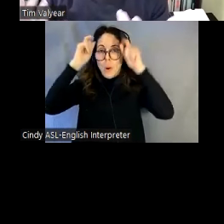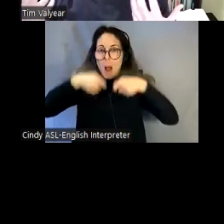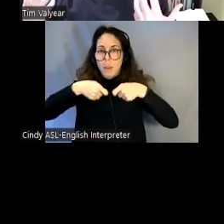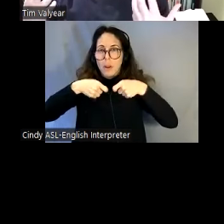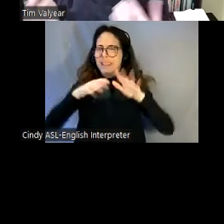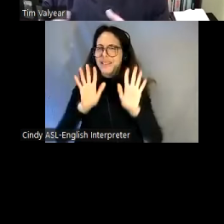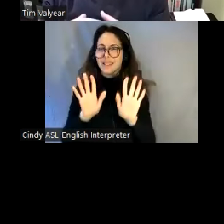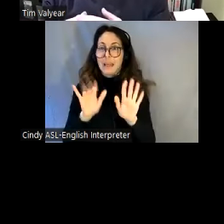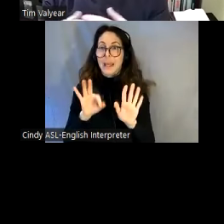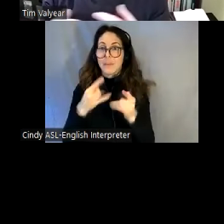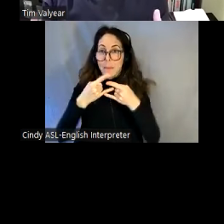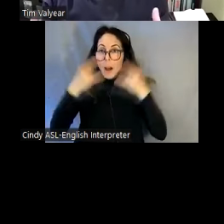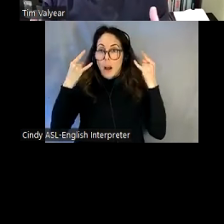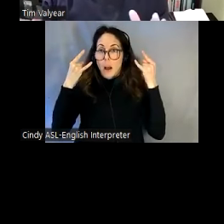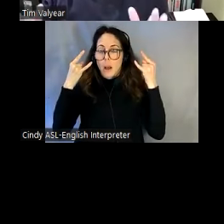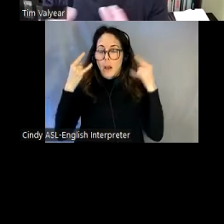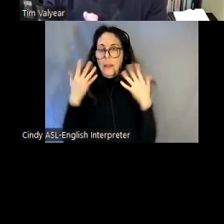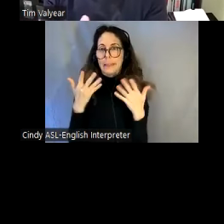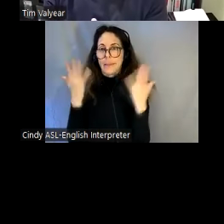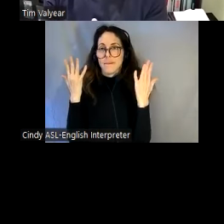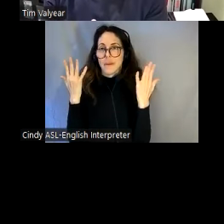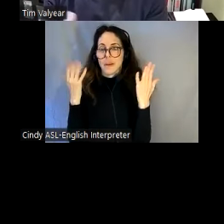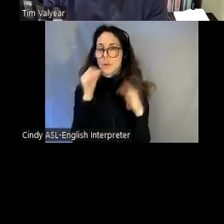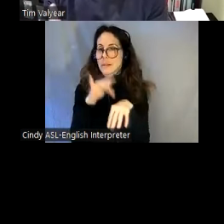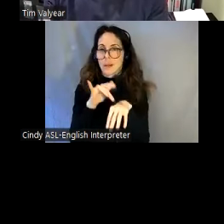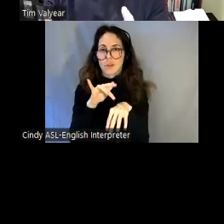your face. Don't be constantly pulling your mask down to your